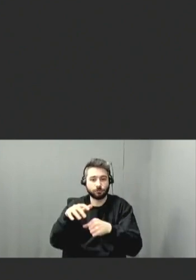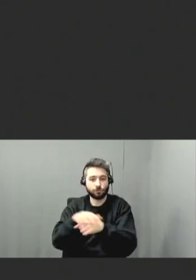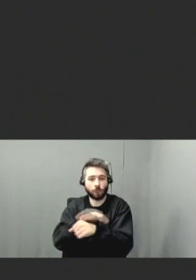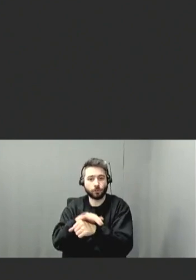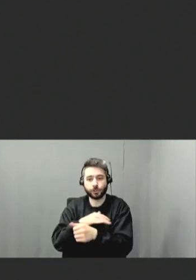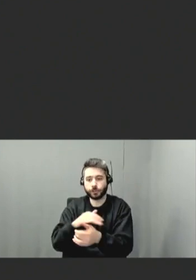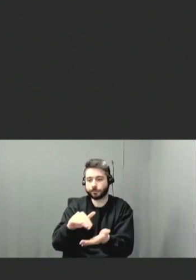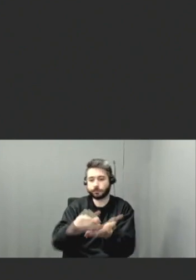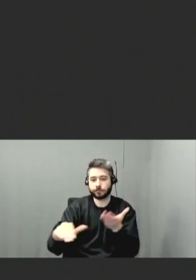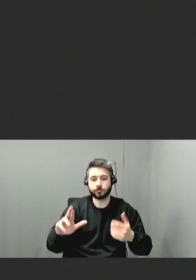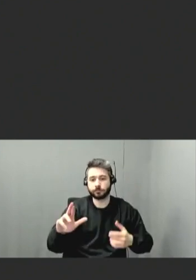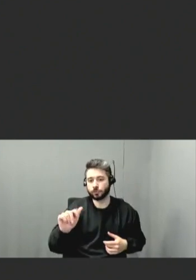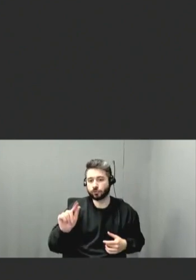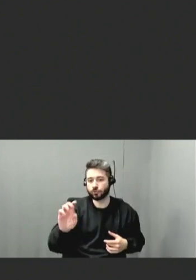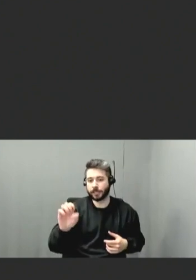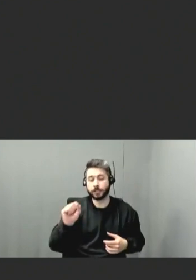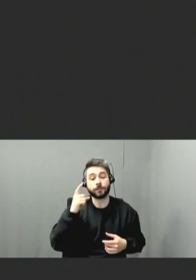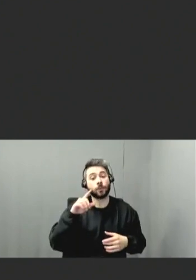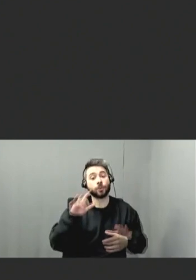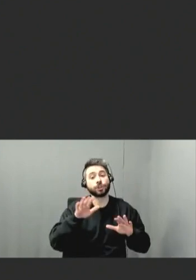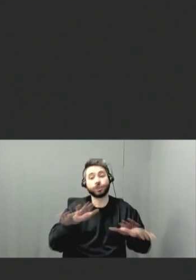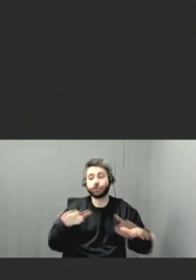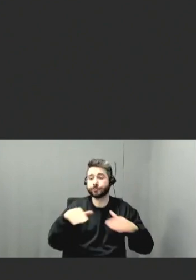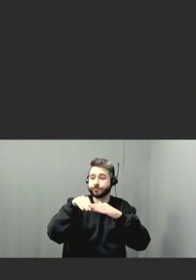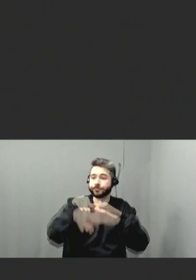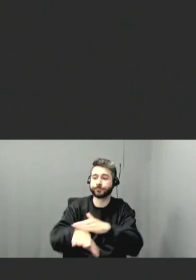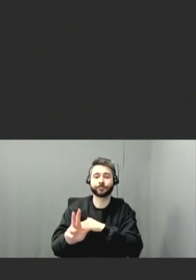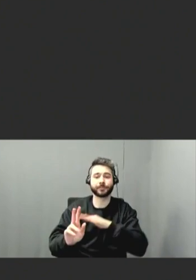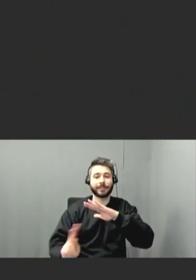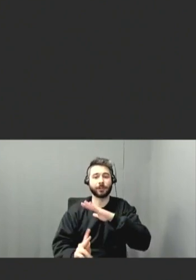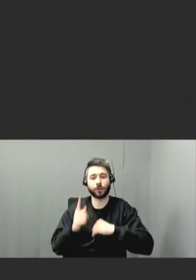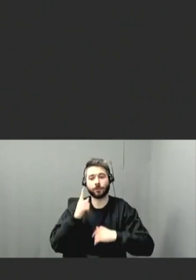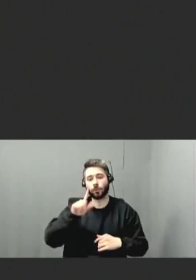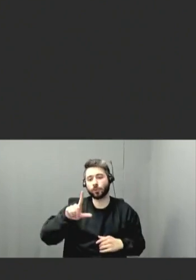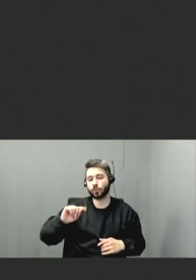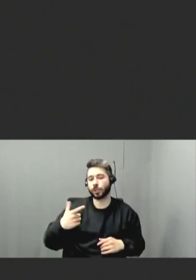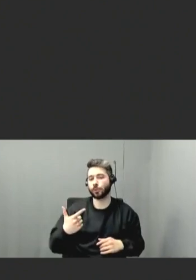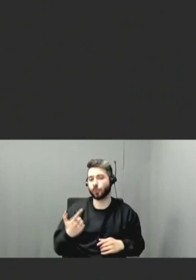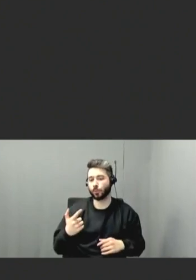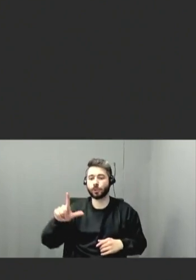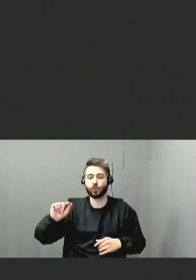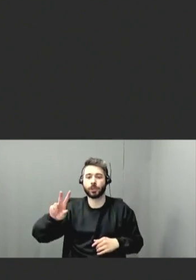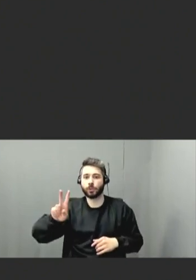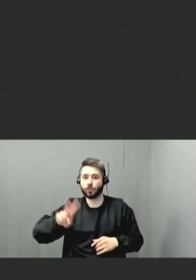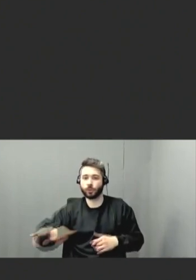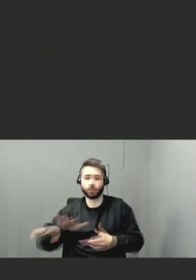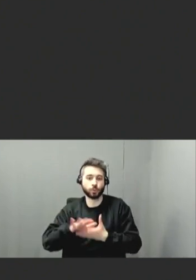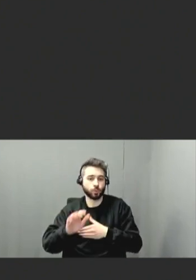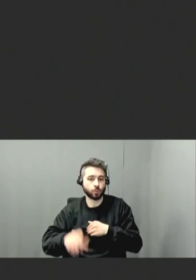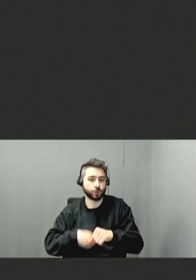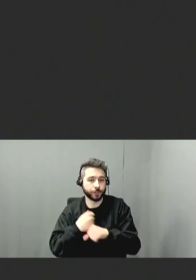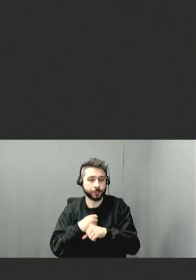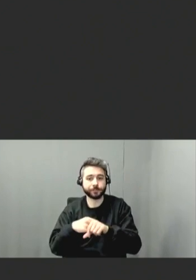rates for children entering kindergarten for the 2021-2022 school year, as well as the